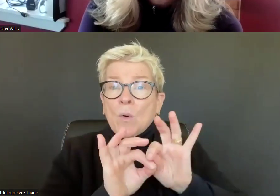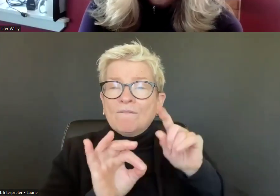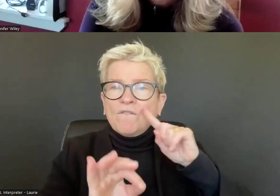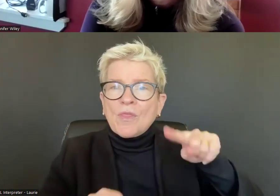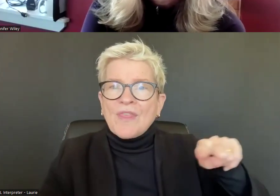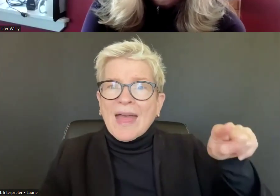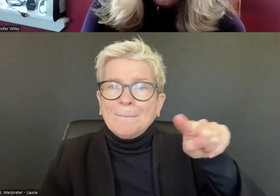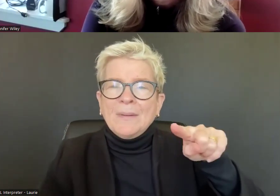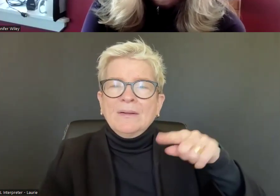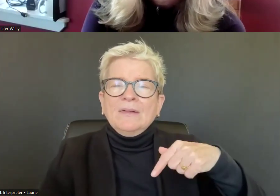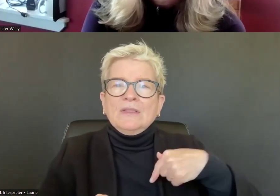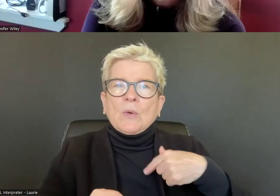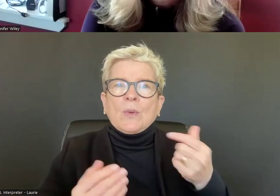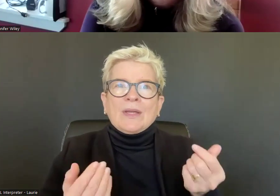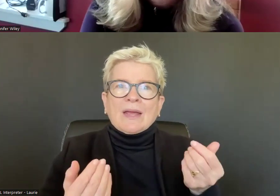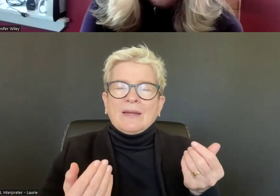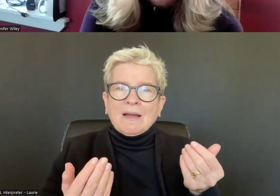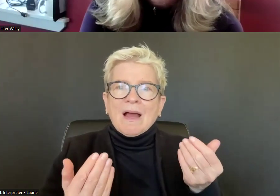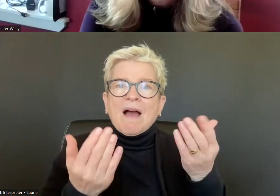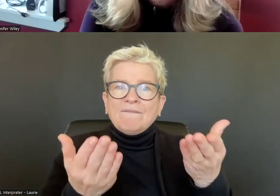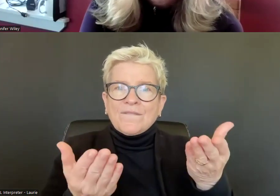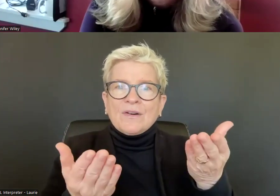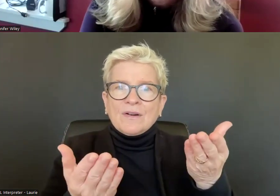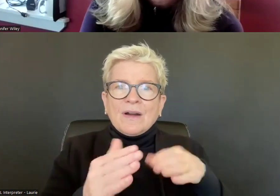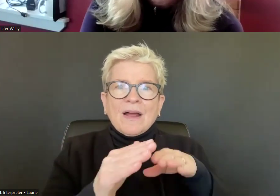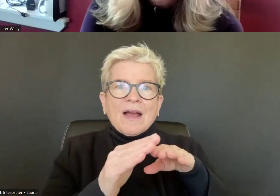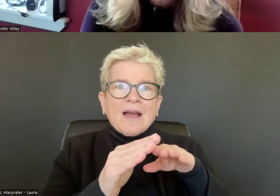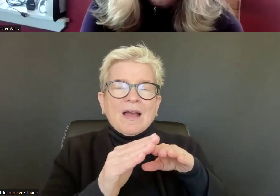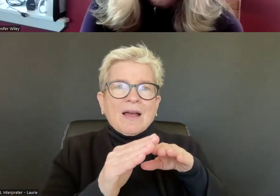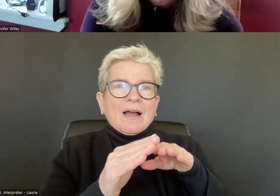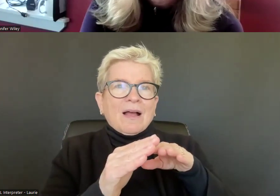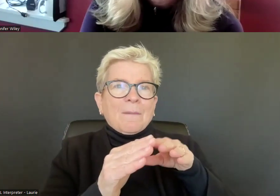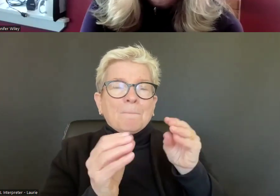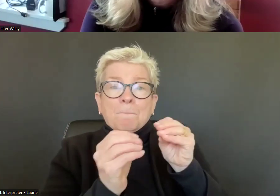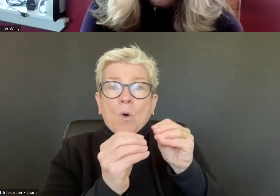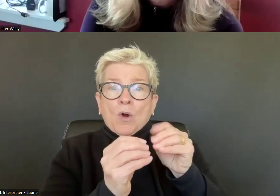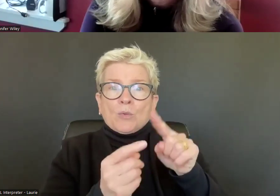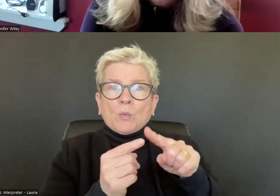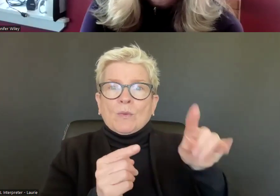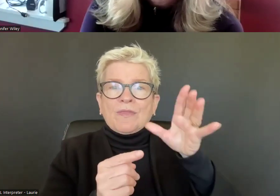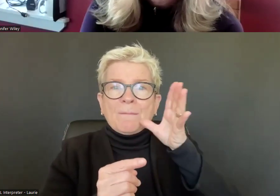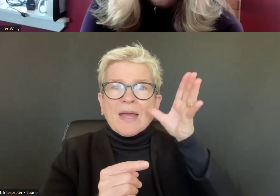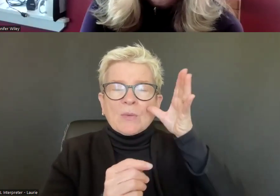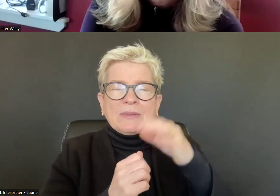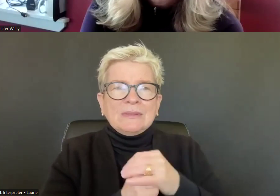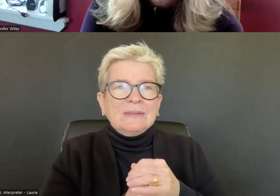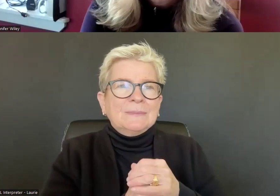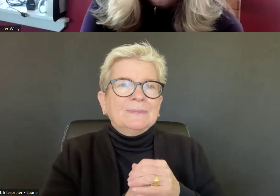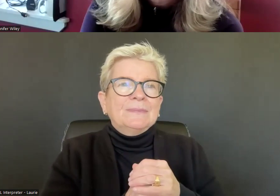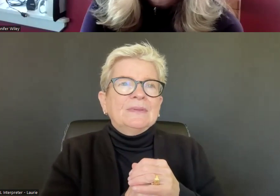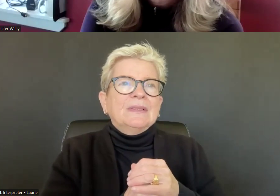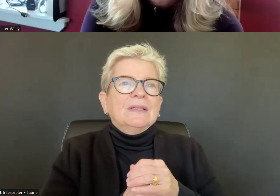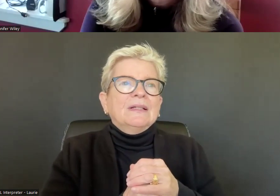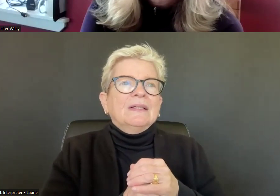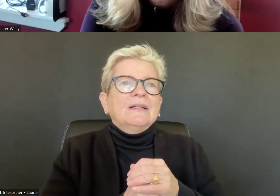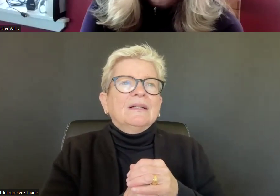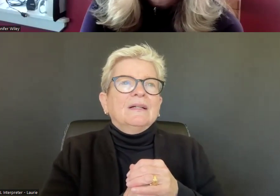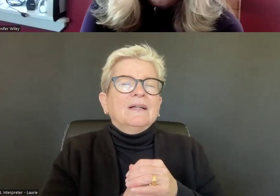provide those things and access; and I find that it's really helpful to have